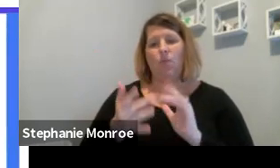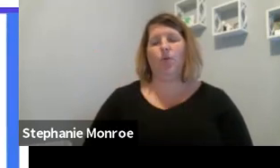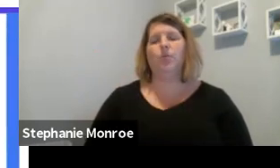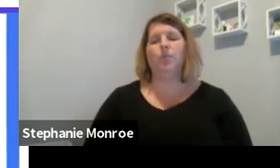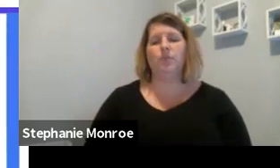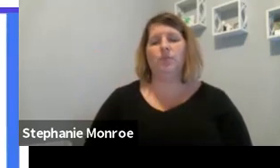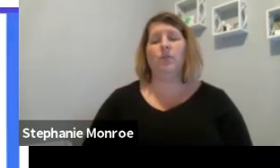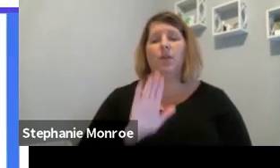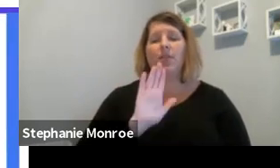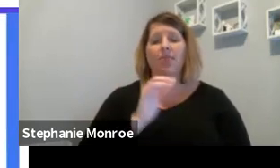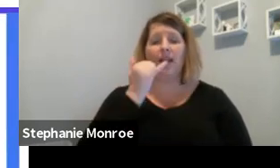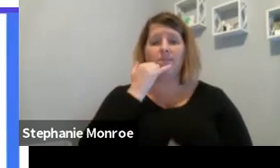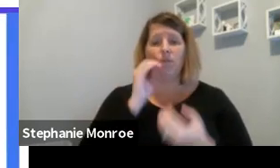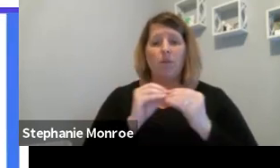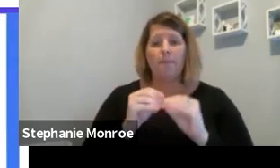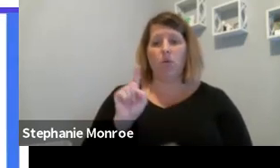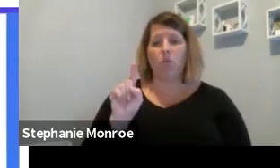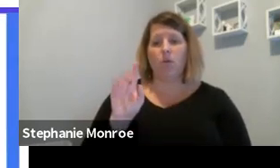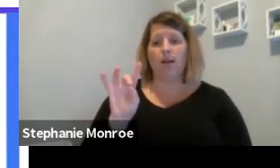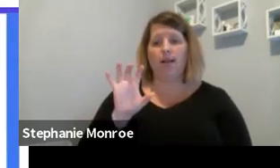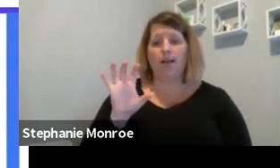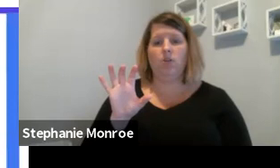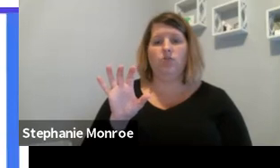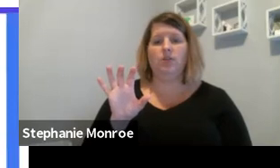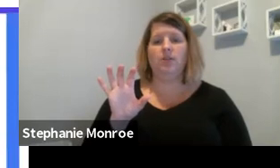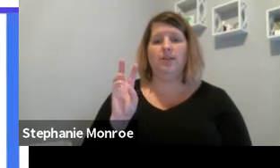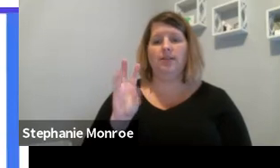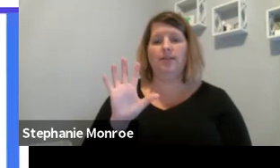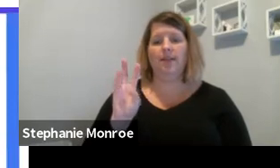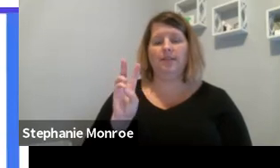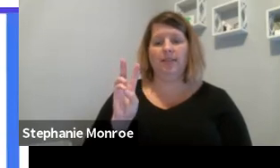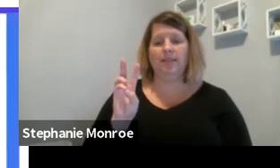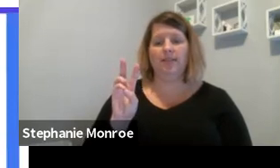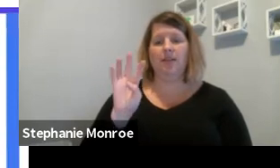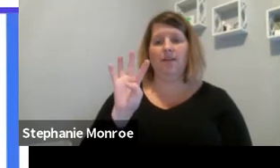Their phone number is 1-800-656-4673.